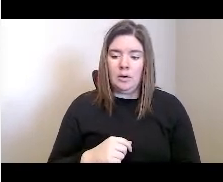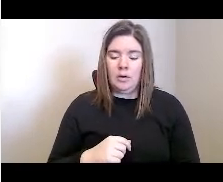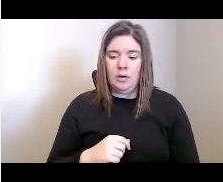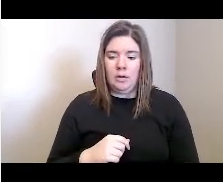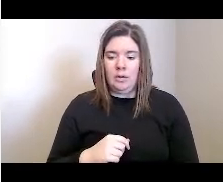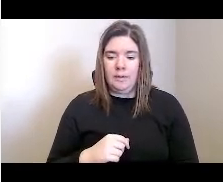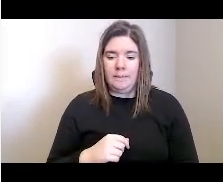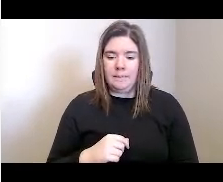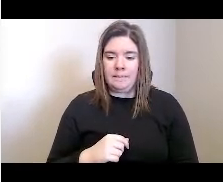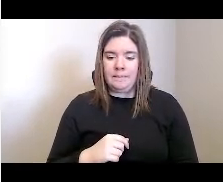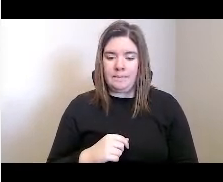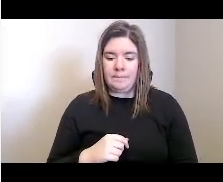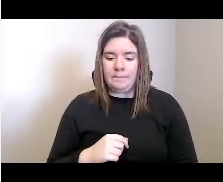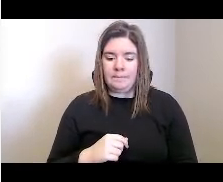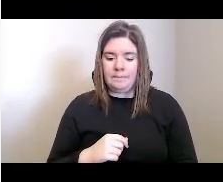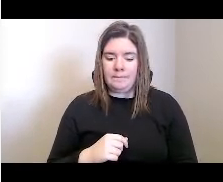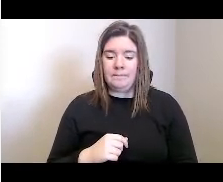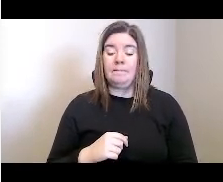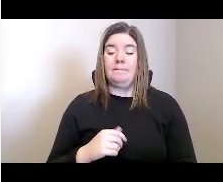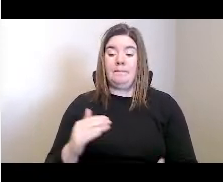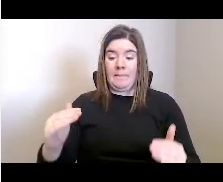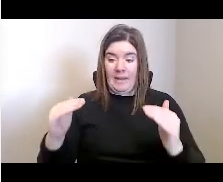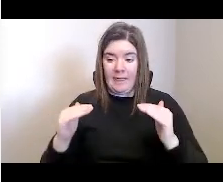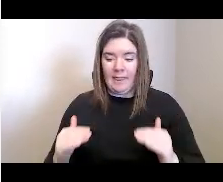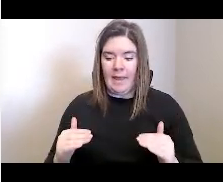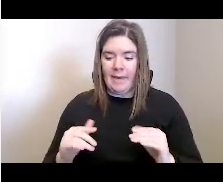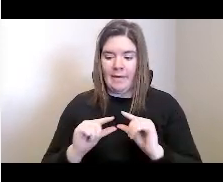then the group that represents the puzzle pieces, and then the footer